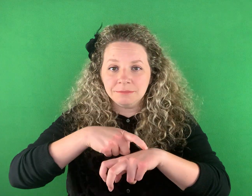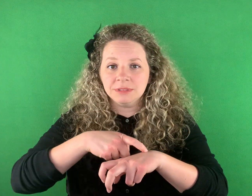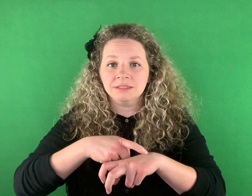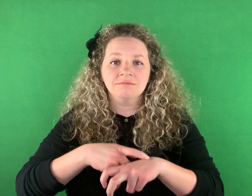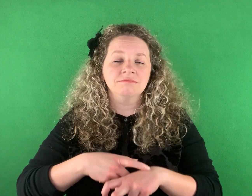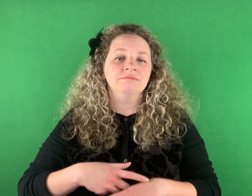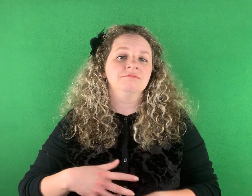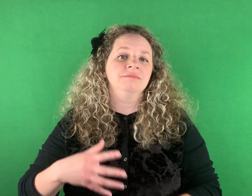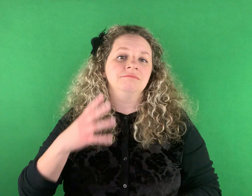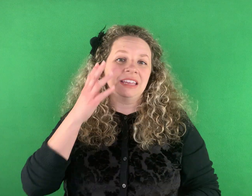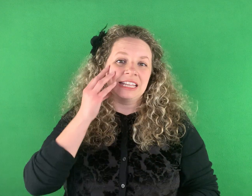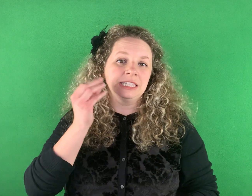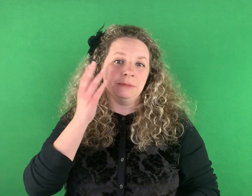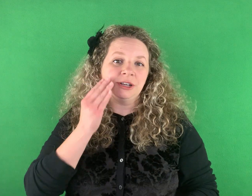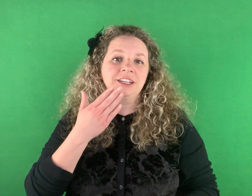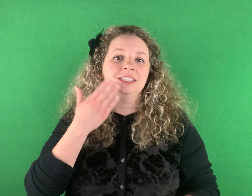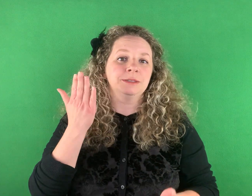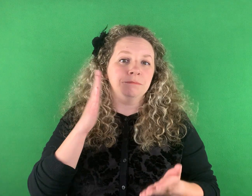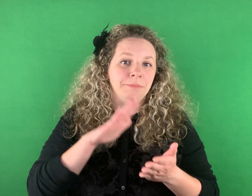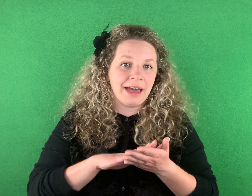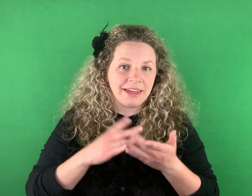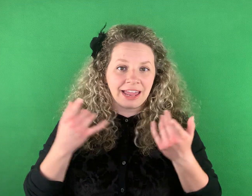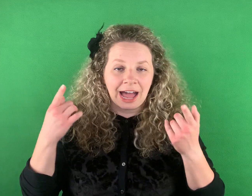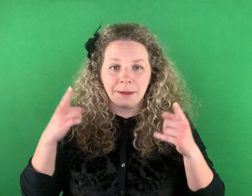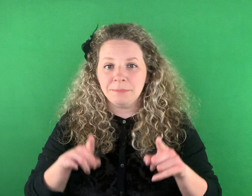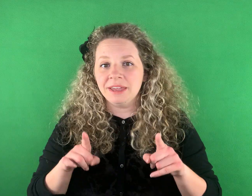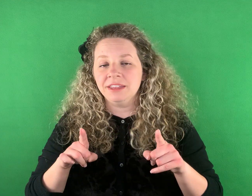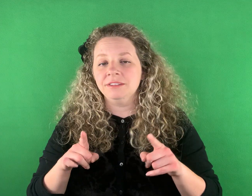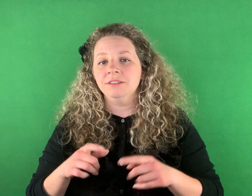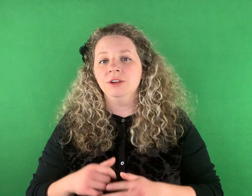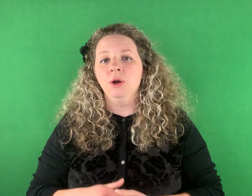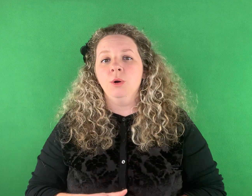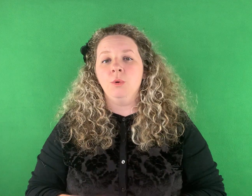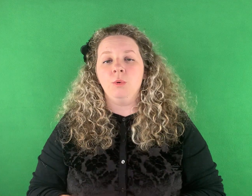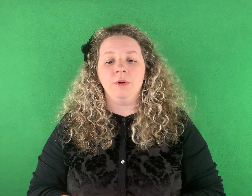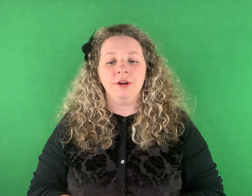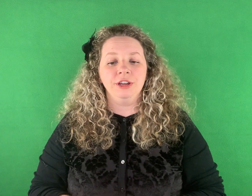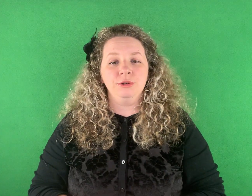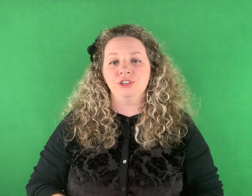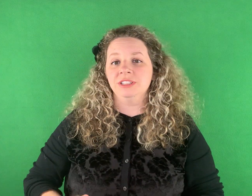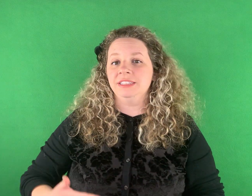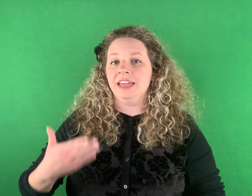EXPERIENCE BAD HAPPEN. Or you could just say